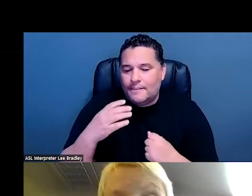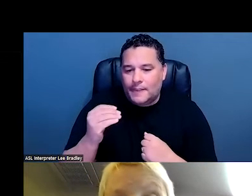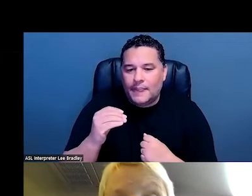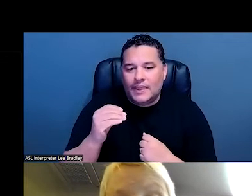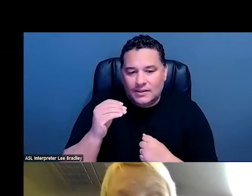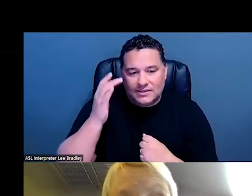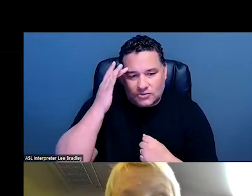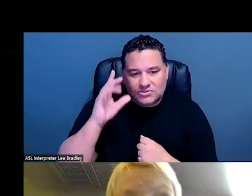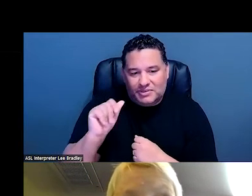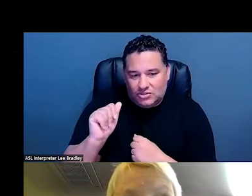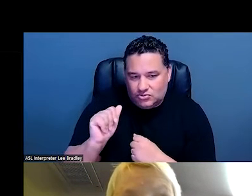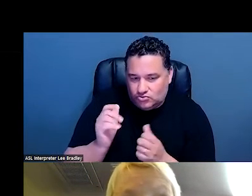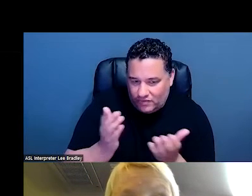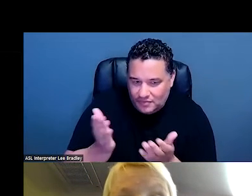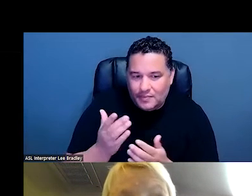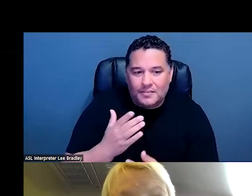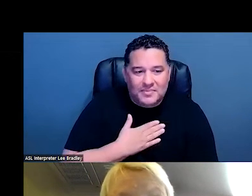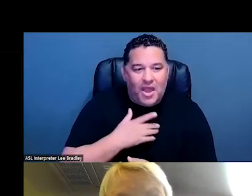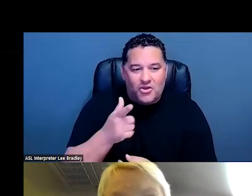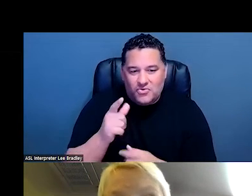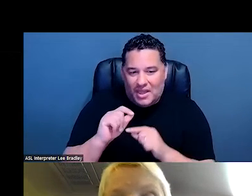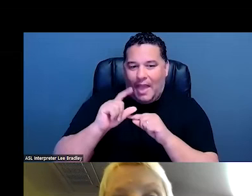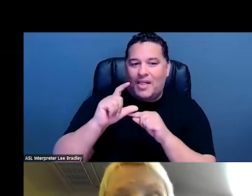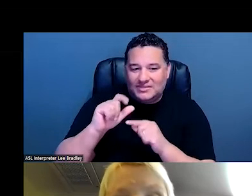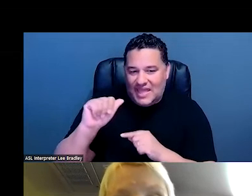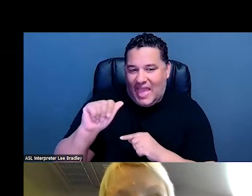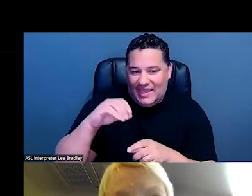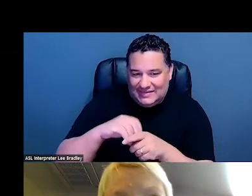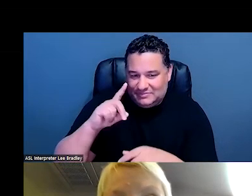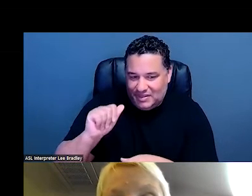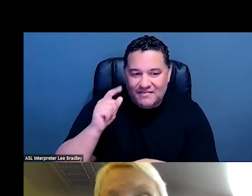OLU SHOYINKA.